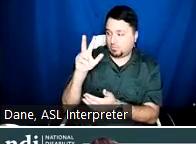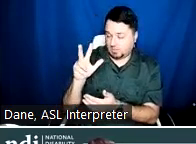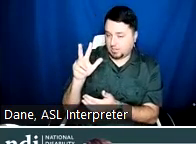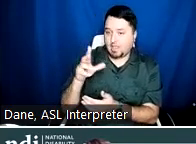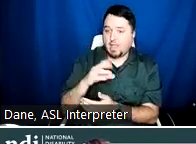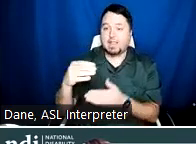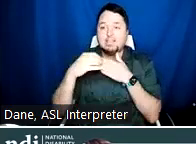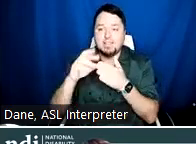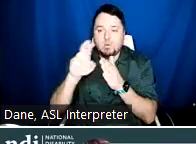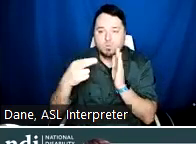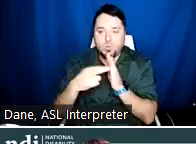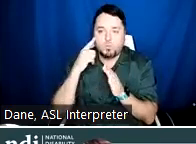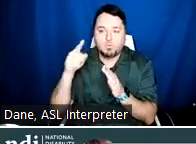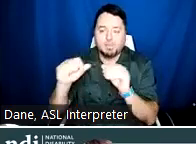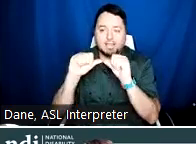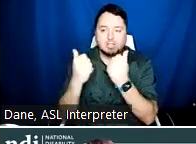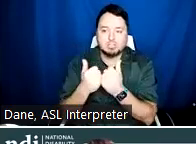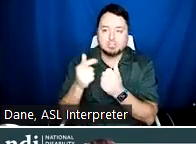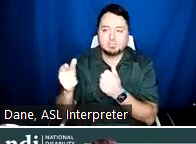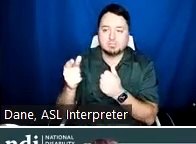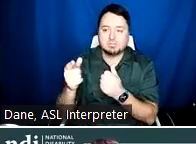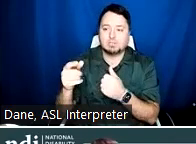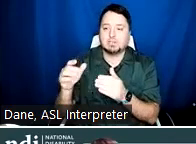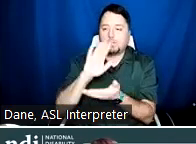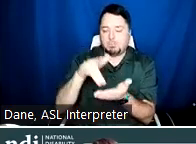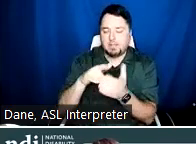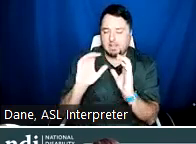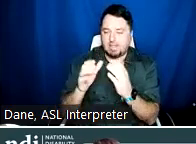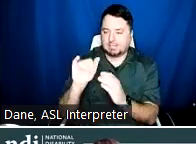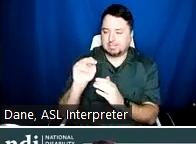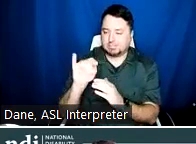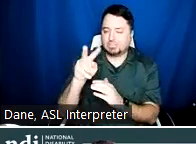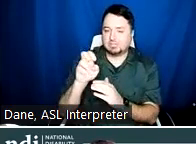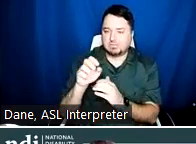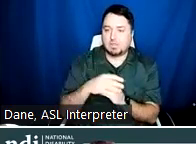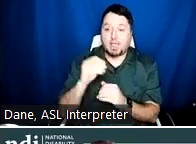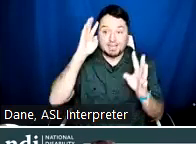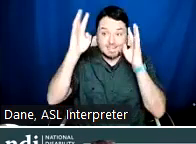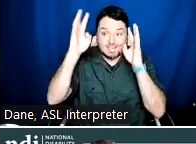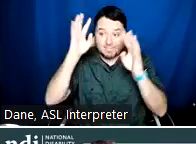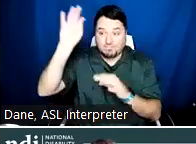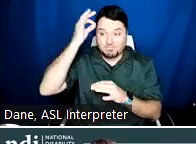agency’s “Curb Cuts to the Middle Class” initiative, an innovative federal cross-agency